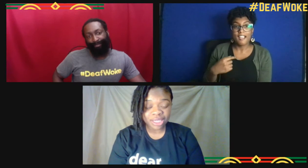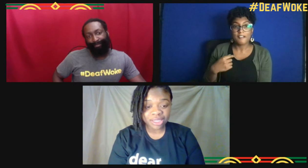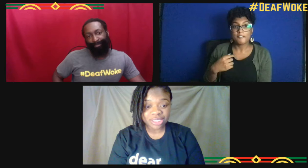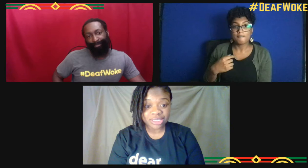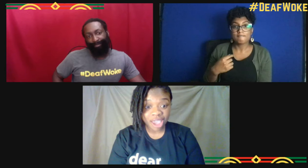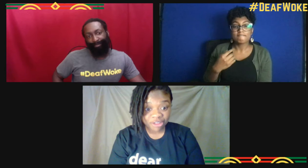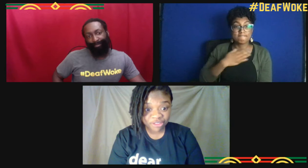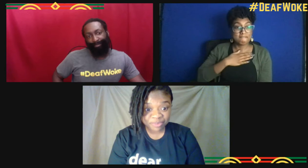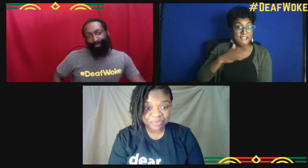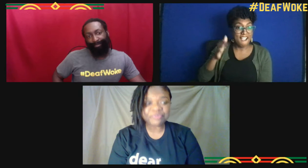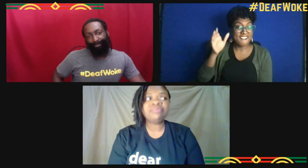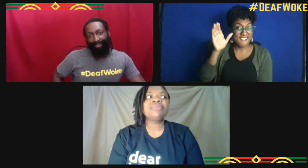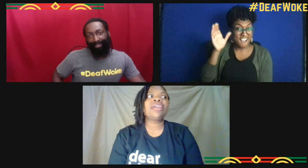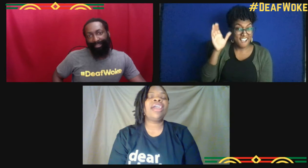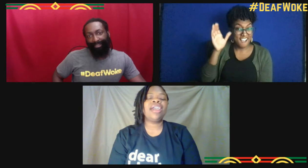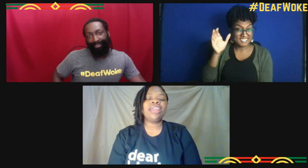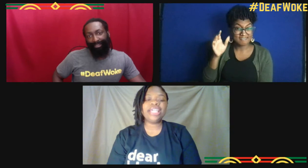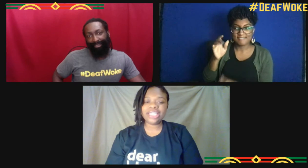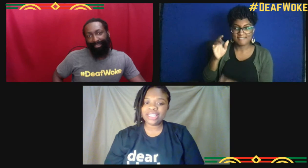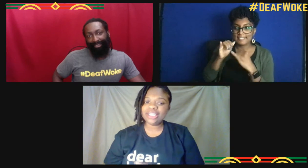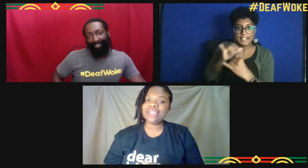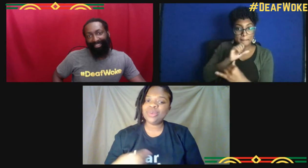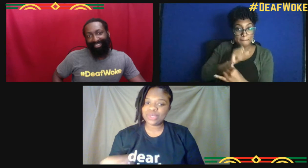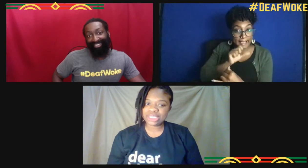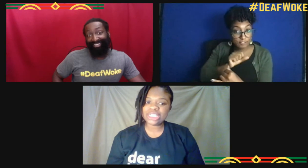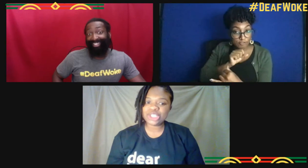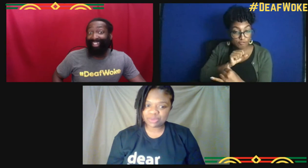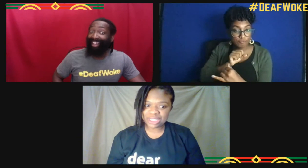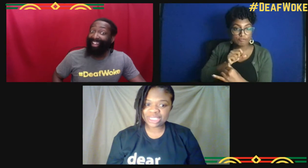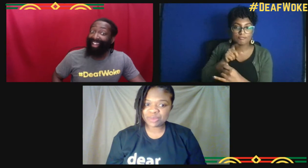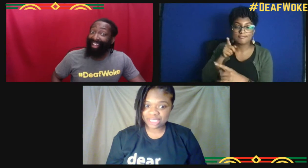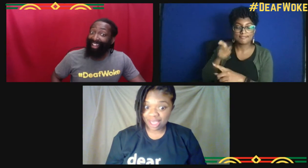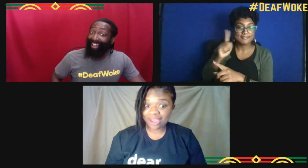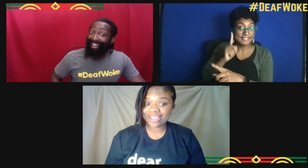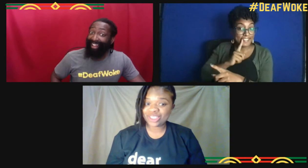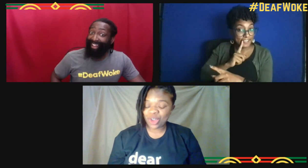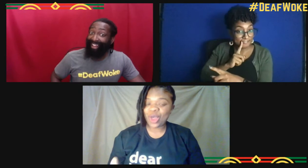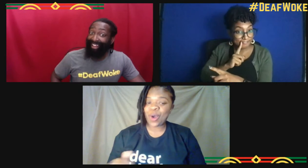and is deaf and he was teaching me some signs all the way